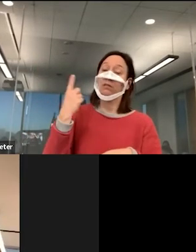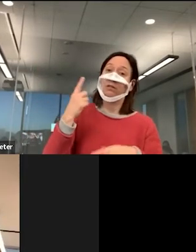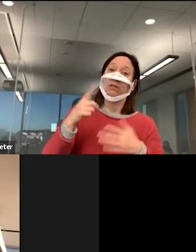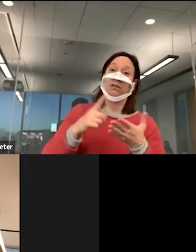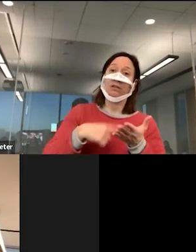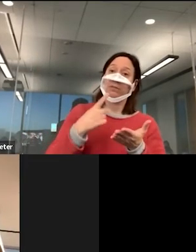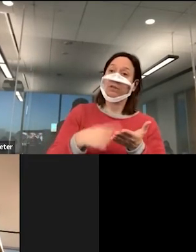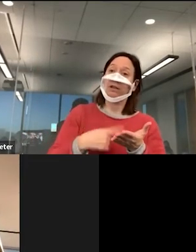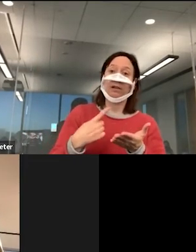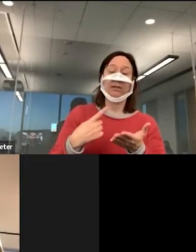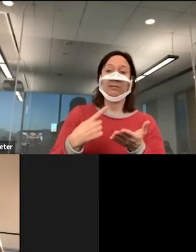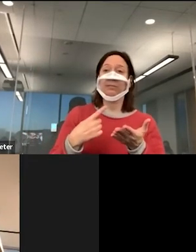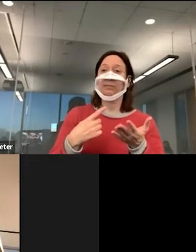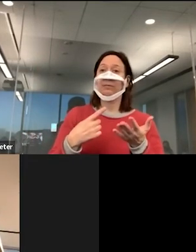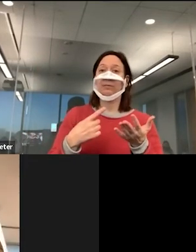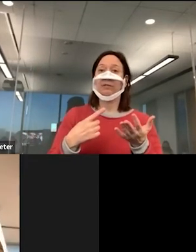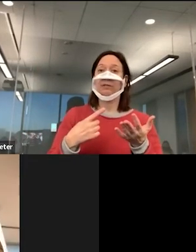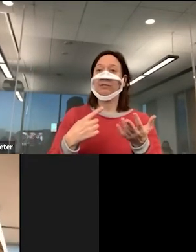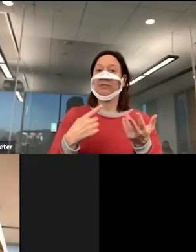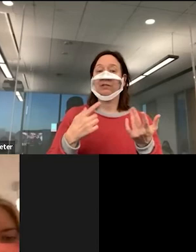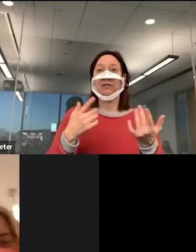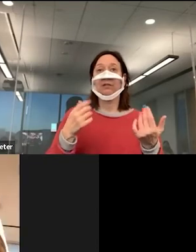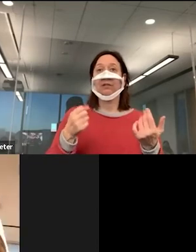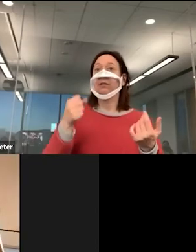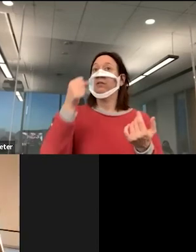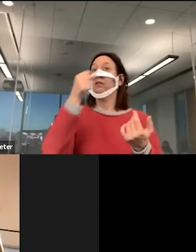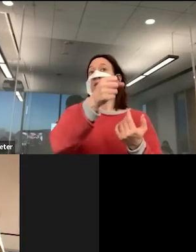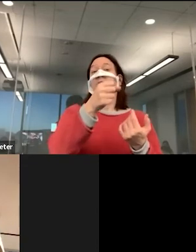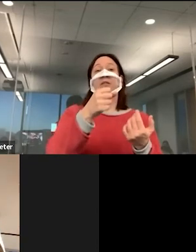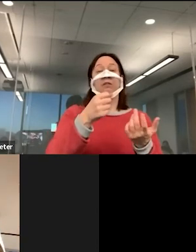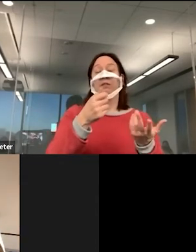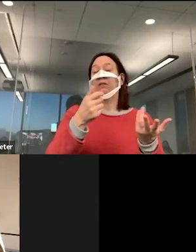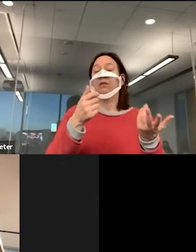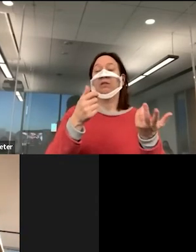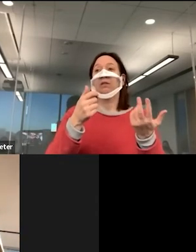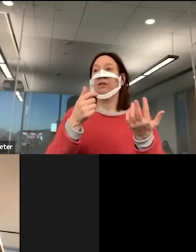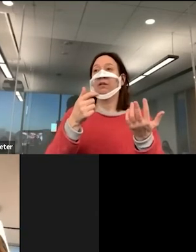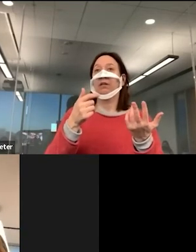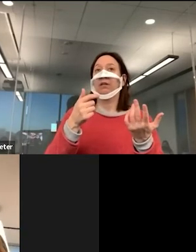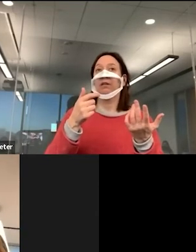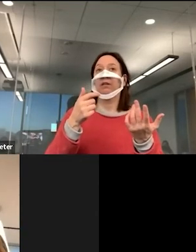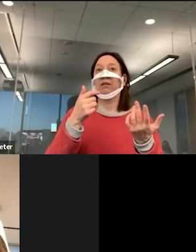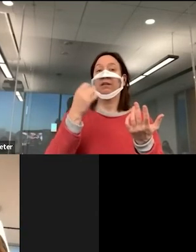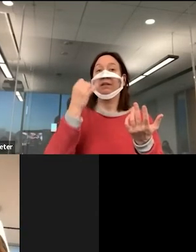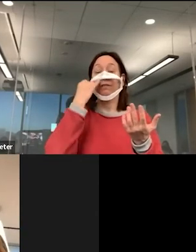know in order to get someone placed the school will have to do it just to you know to get the